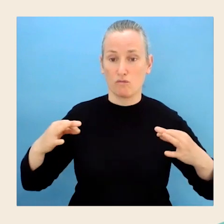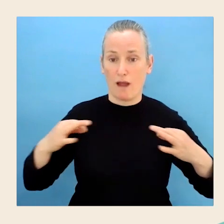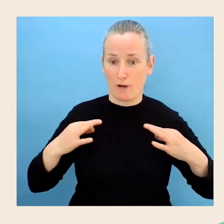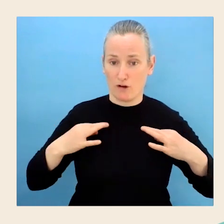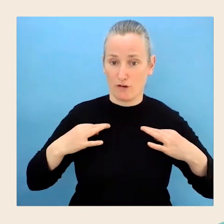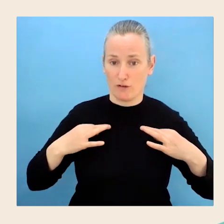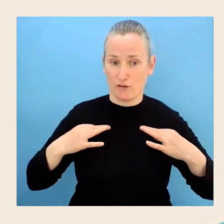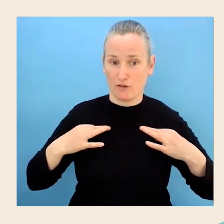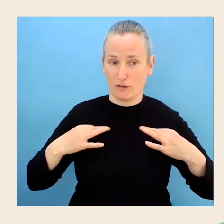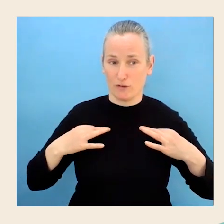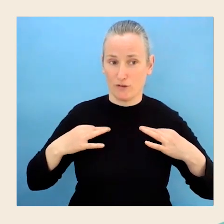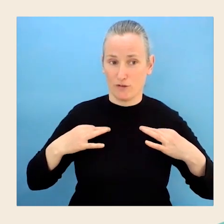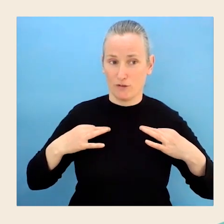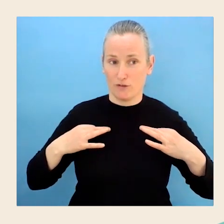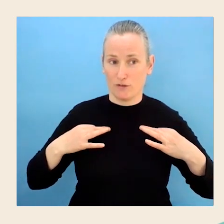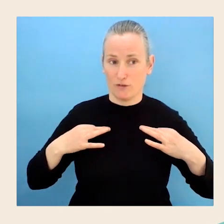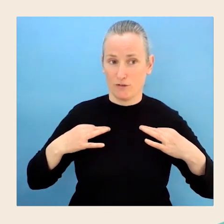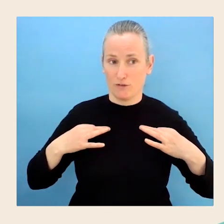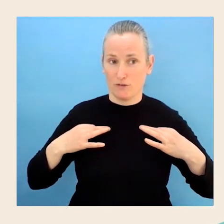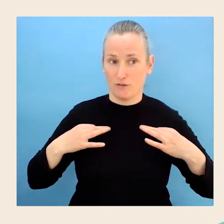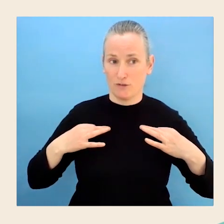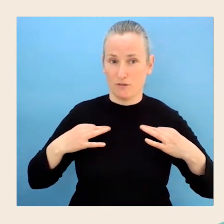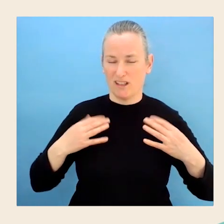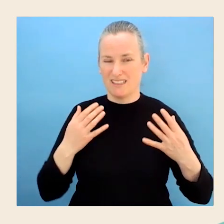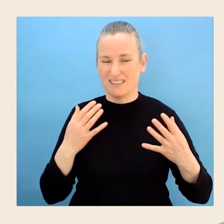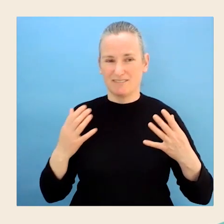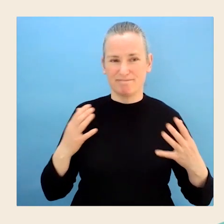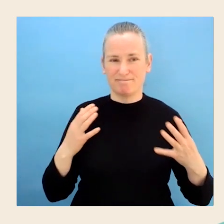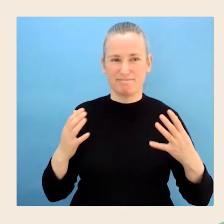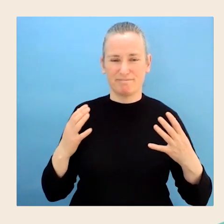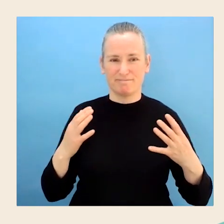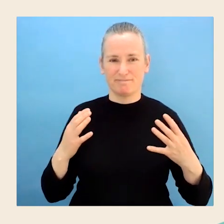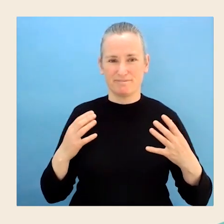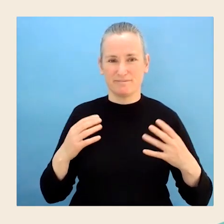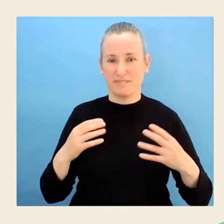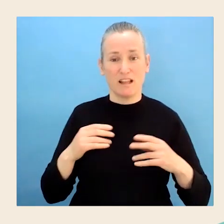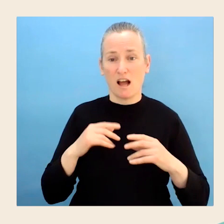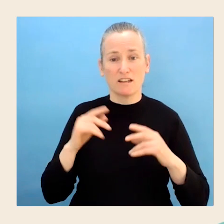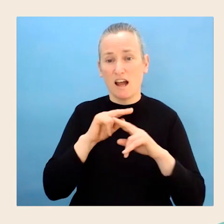We have unconsciously tied what we think of as correct grammar